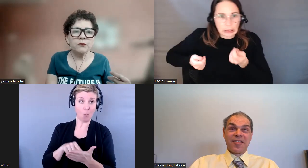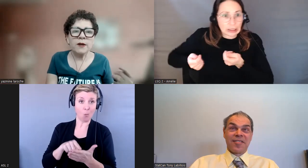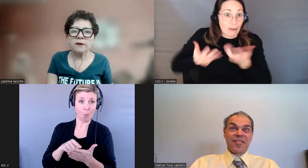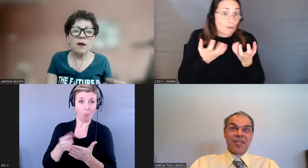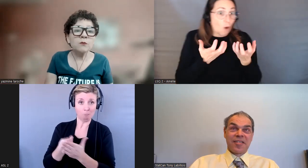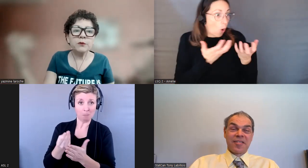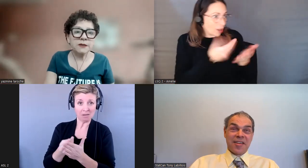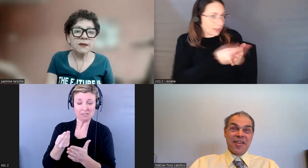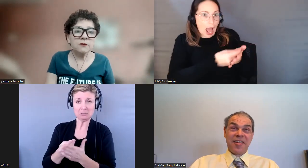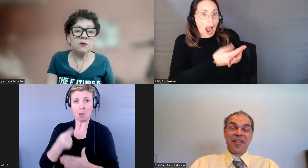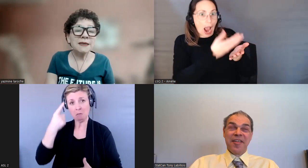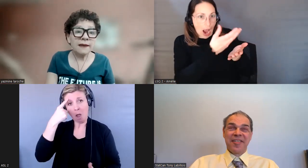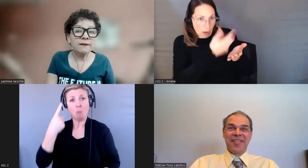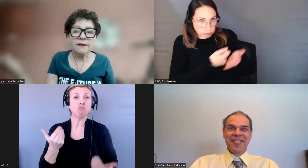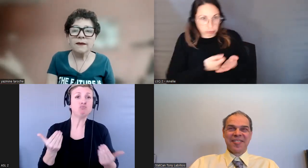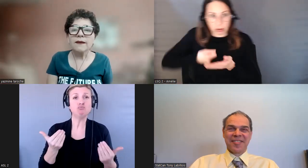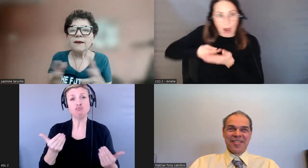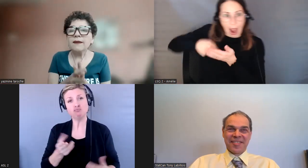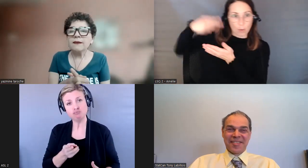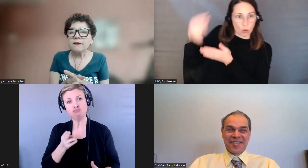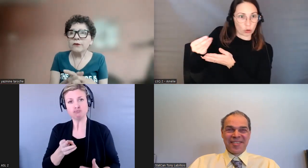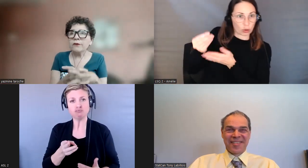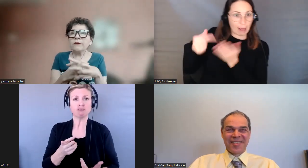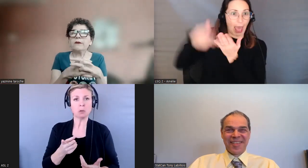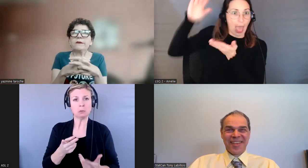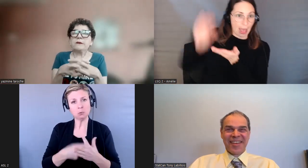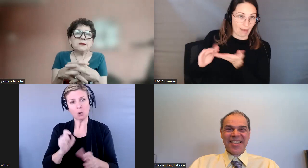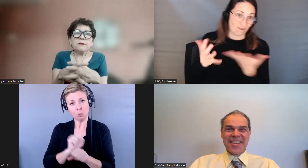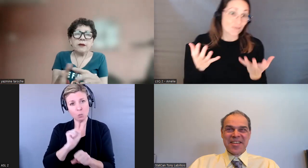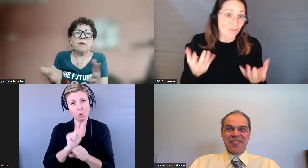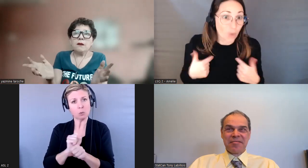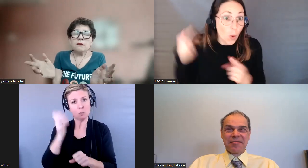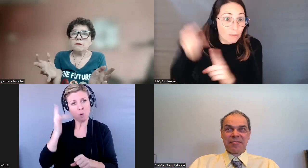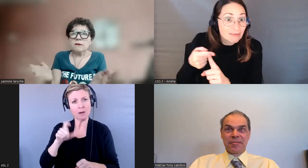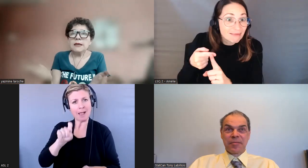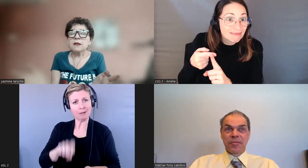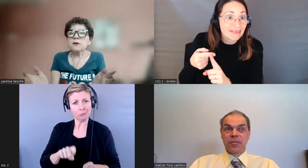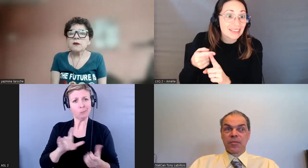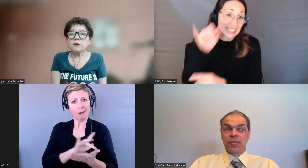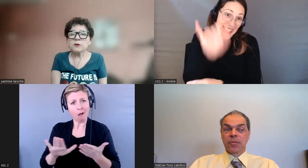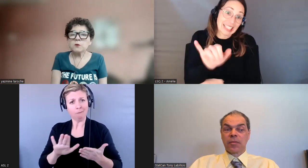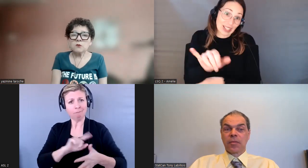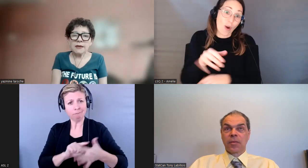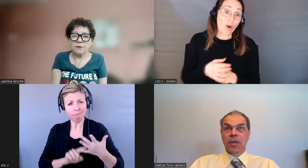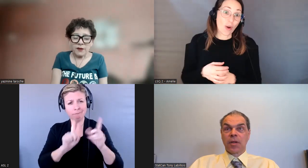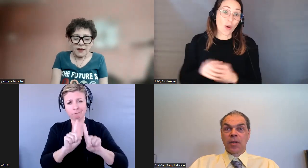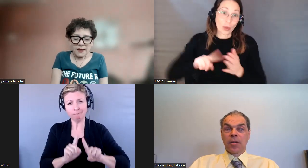make a bit of money so that I could reimburse all my debts and uh I really I had the impression